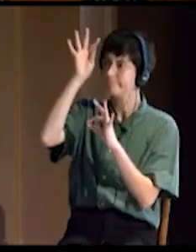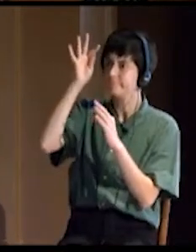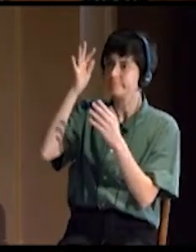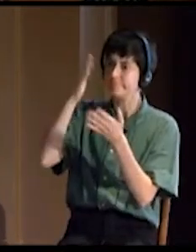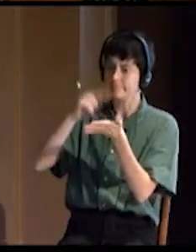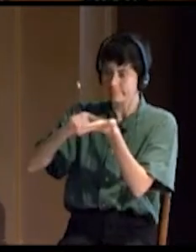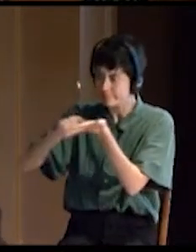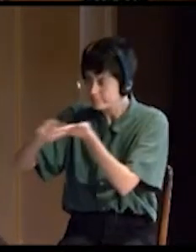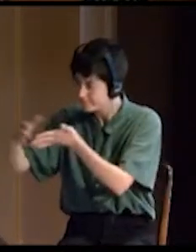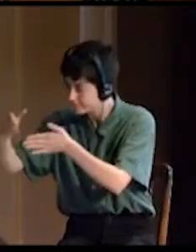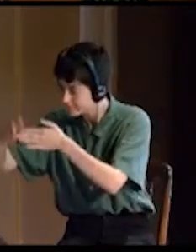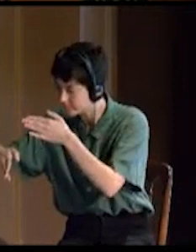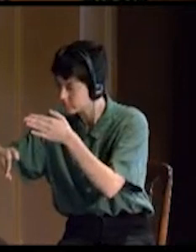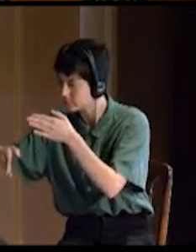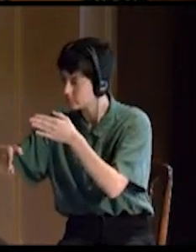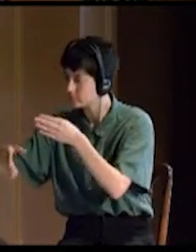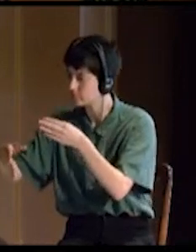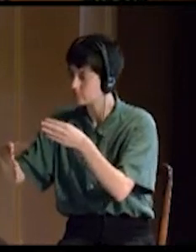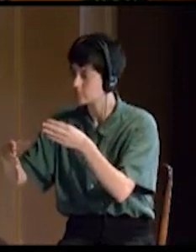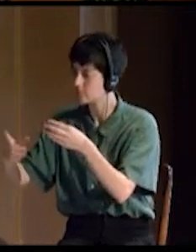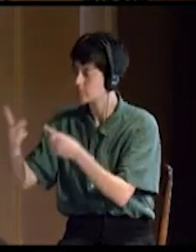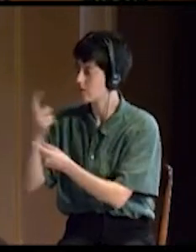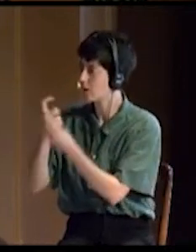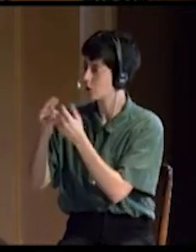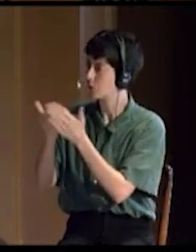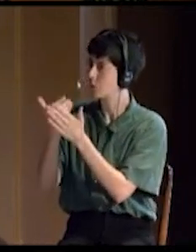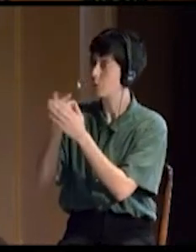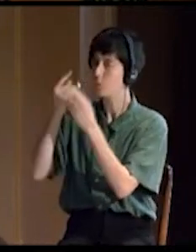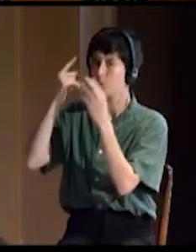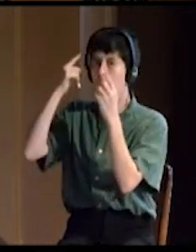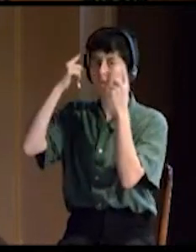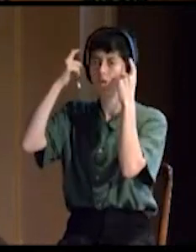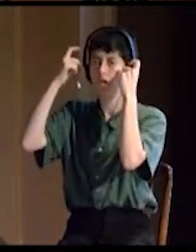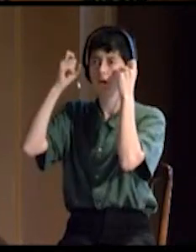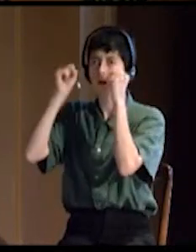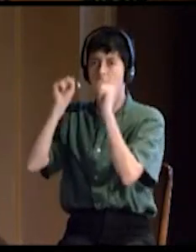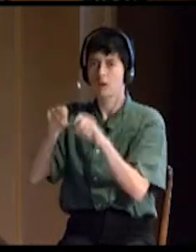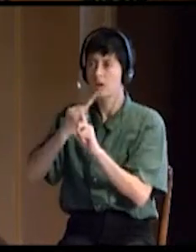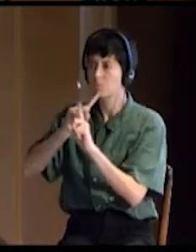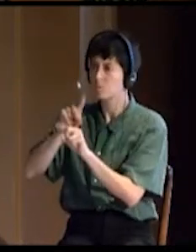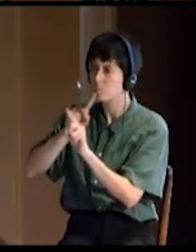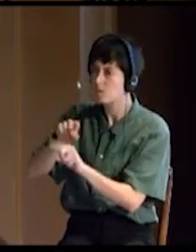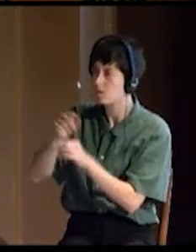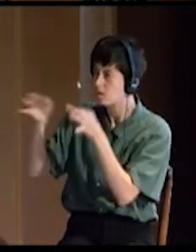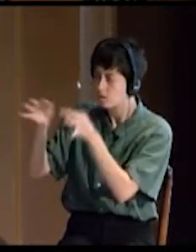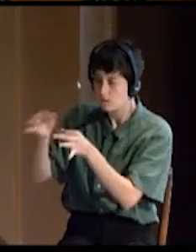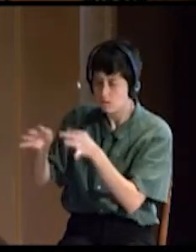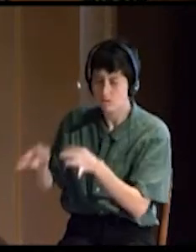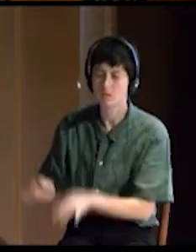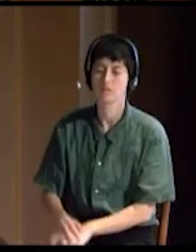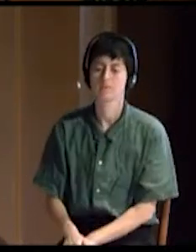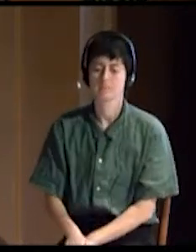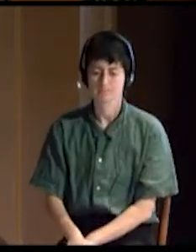with this colleague Paul D'Agostino, who's interested in biosynthetic gene clusters.